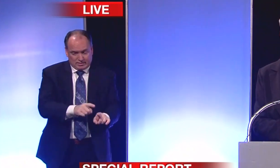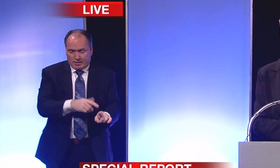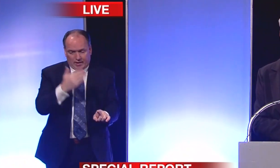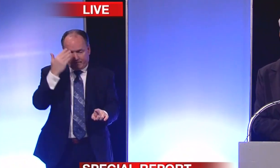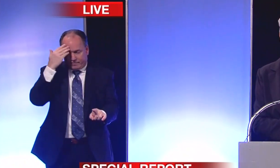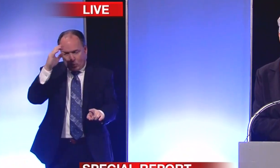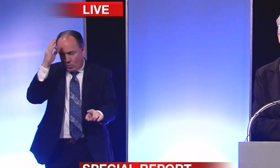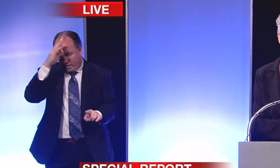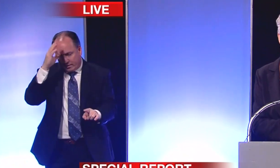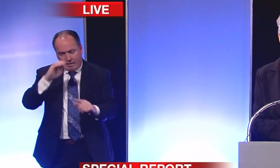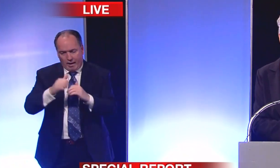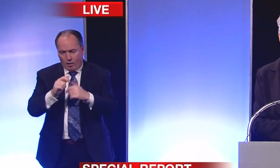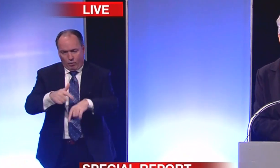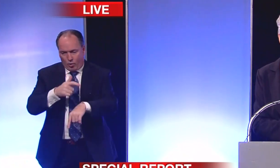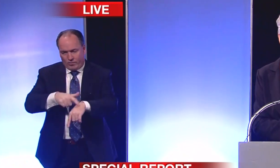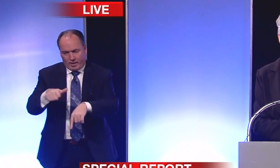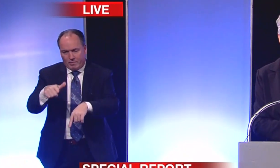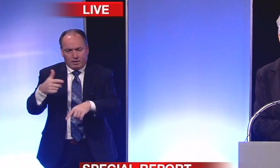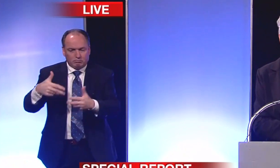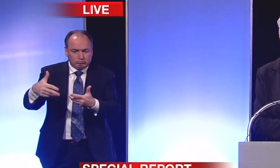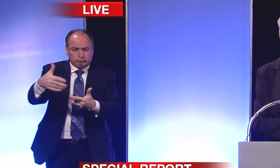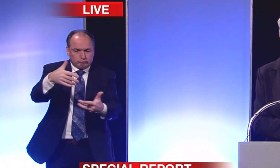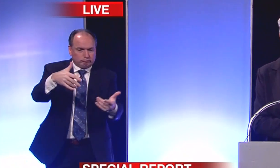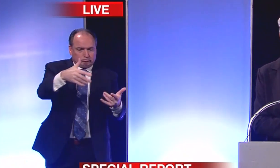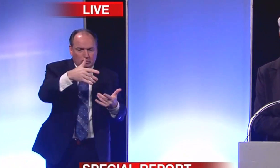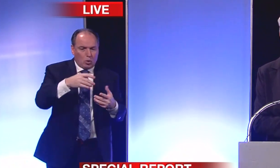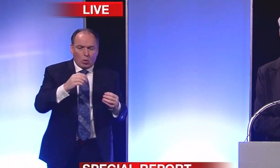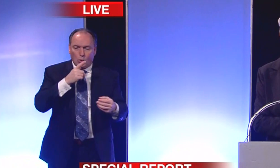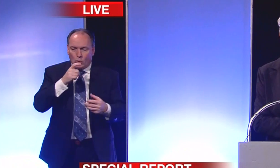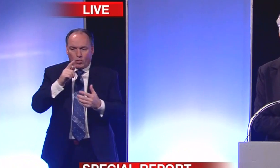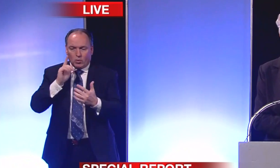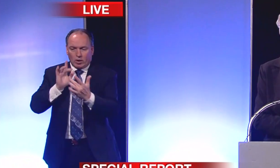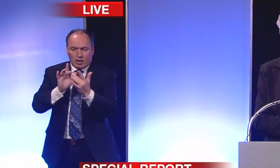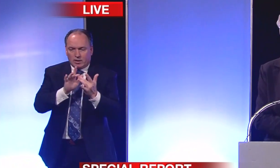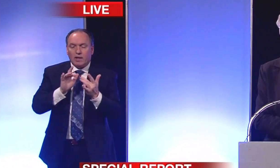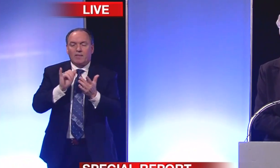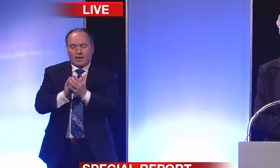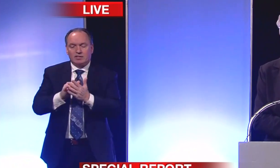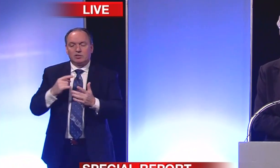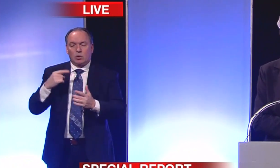THIS POINT. THIS PERSON I BELIEVED SELF